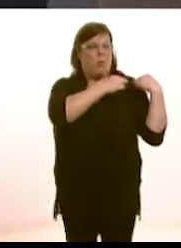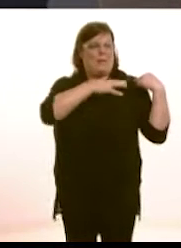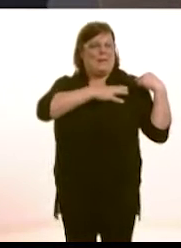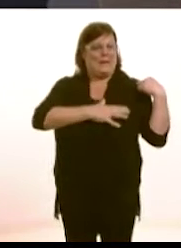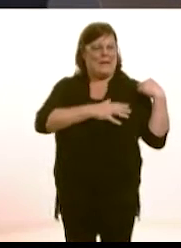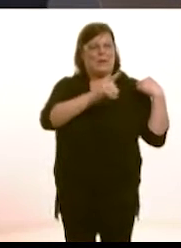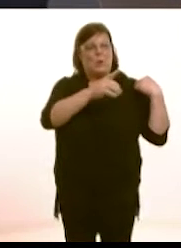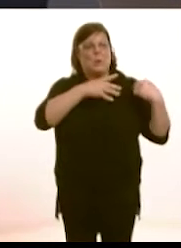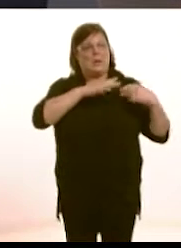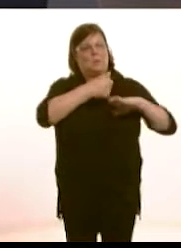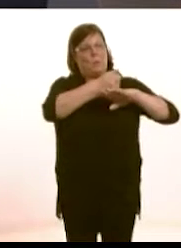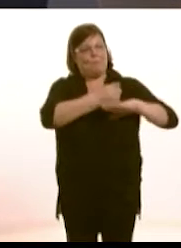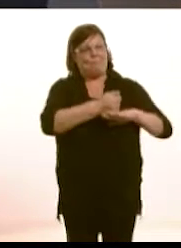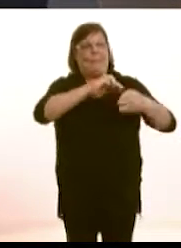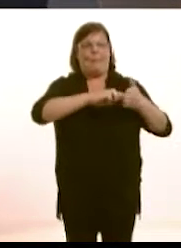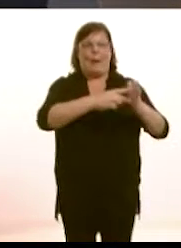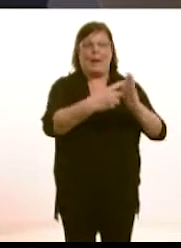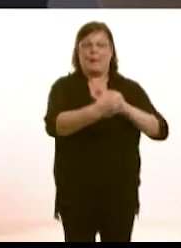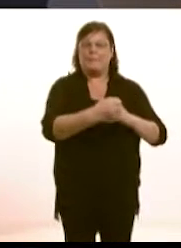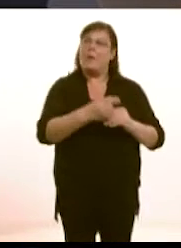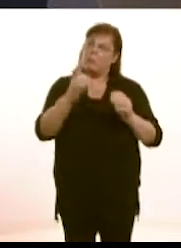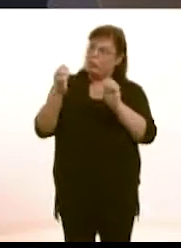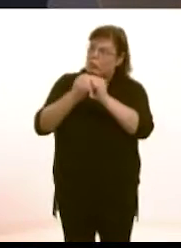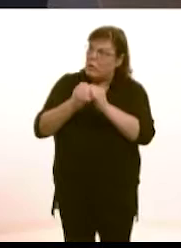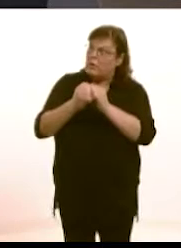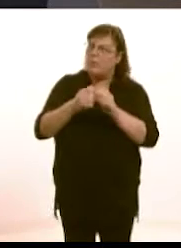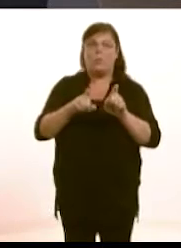Does the First Minister agree, and will the First Minister look to use the footprint of